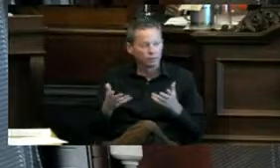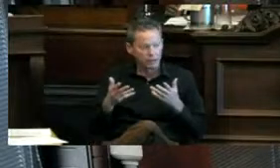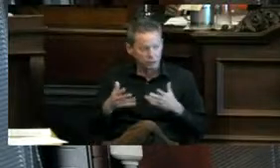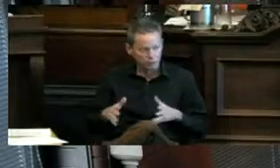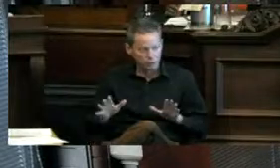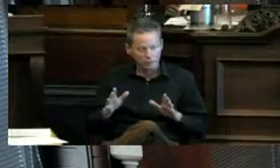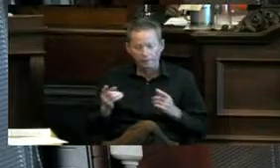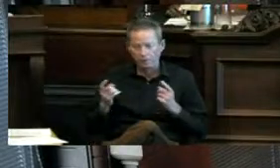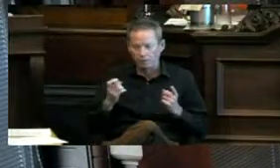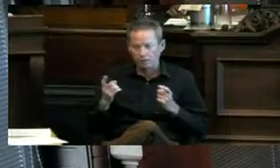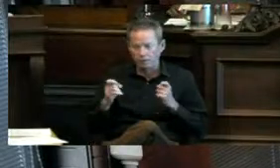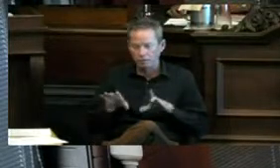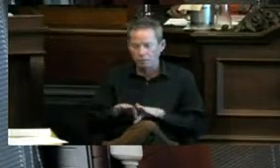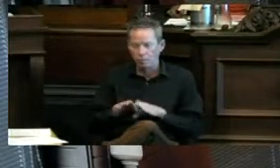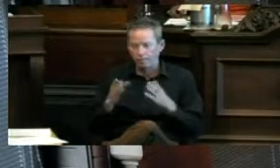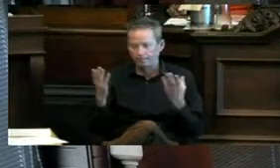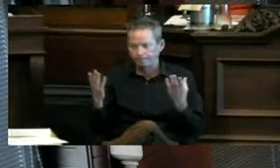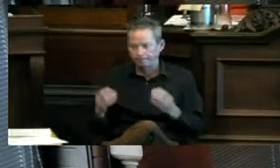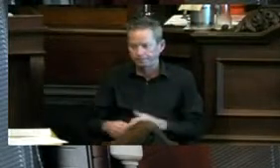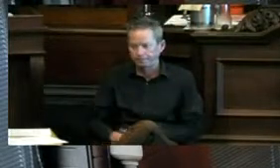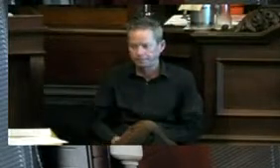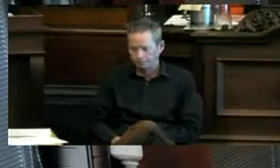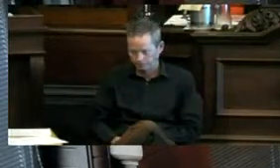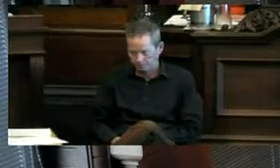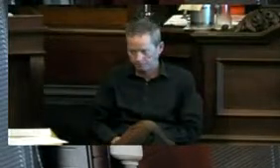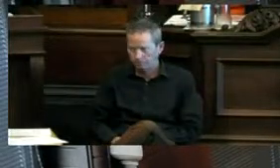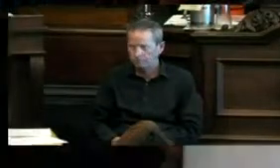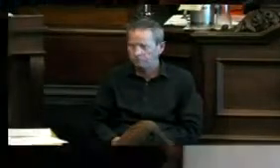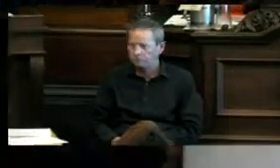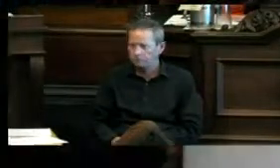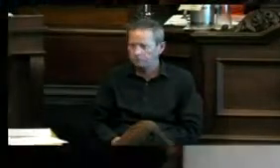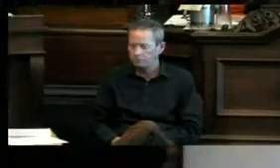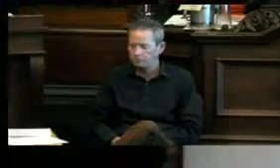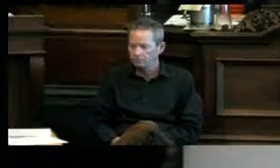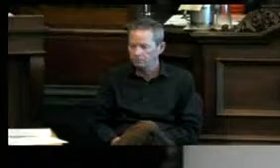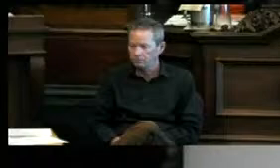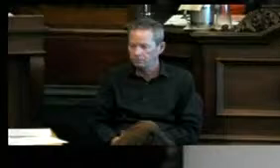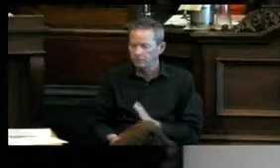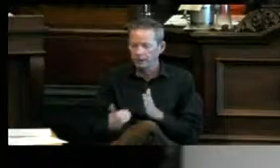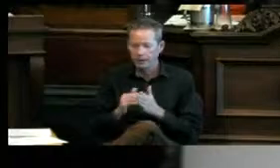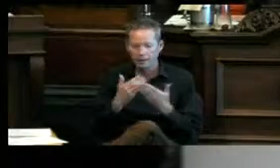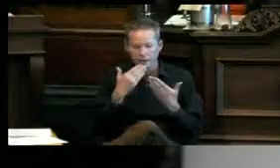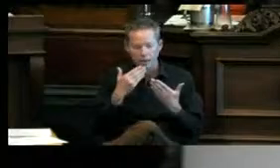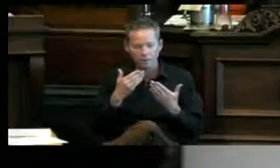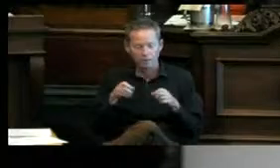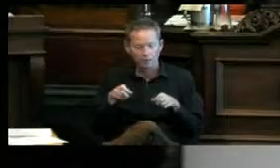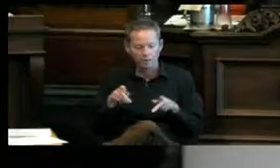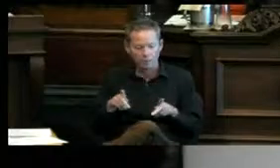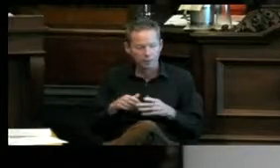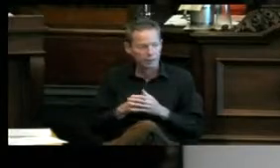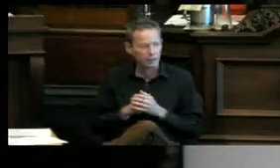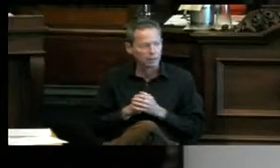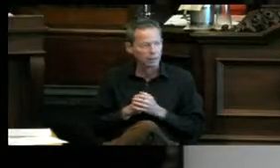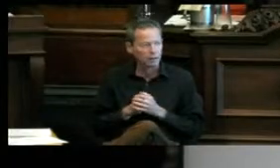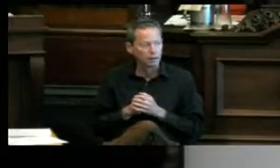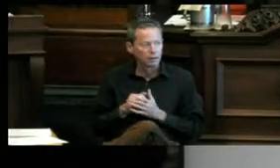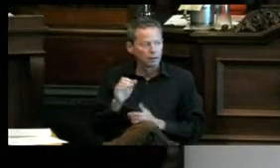you. You should all have a copy in front of you. And then after we go through that, if you have